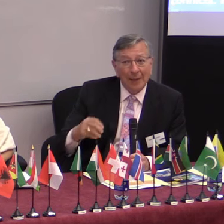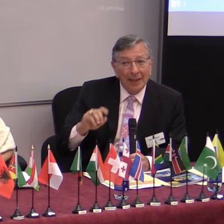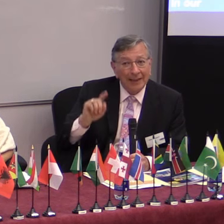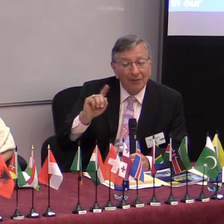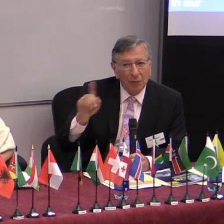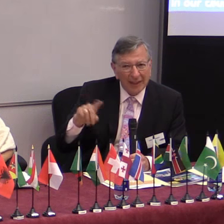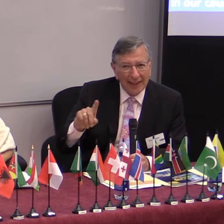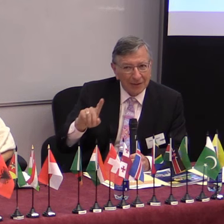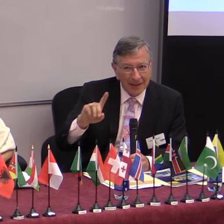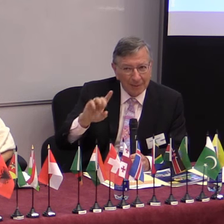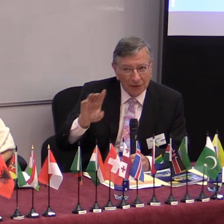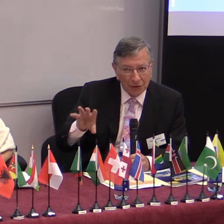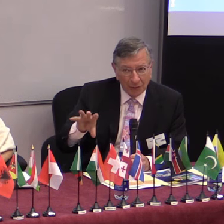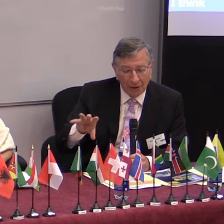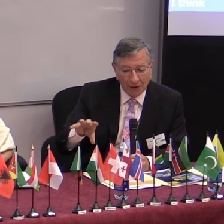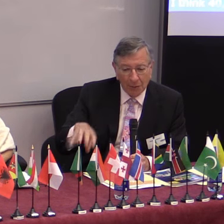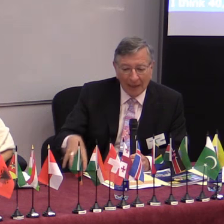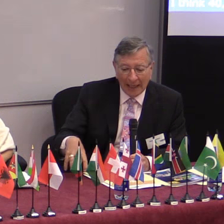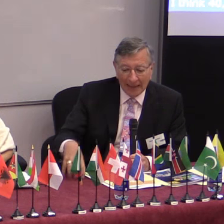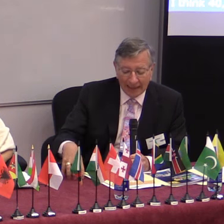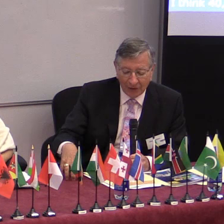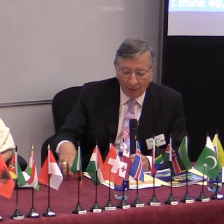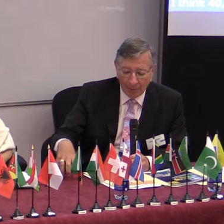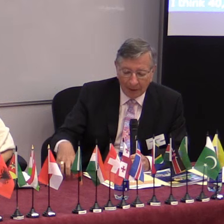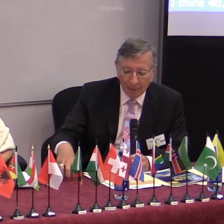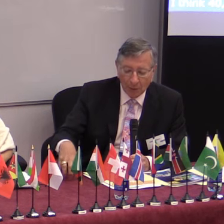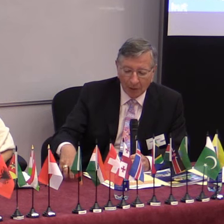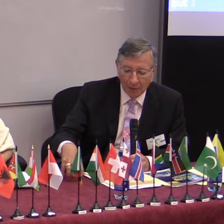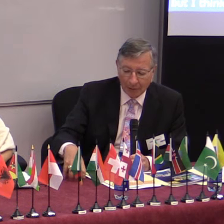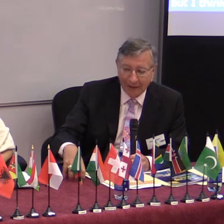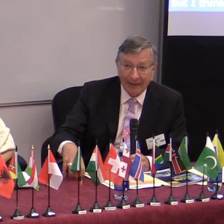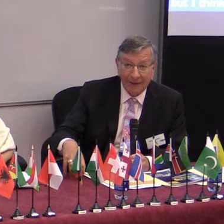I think 40,000 is much too large, but I think there are people who are complaining that